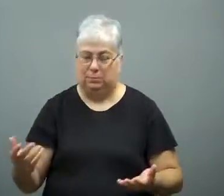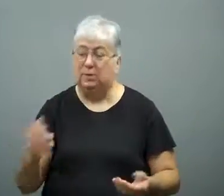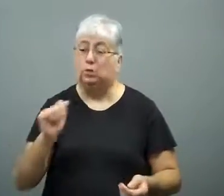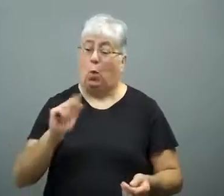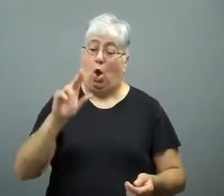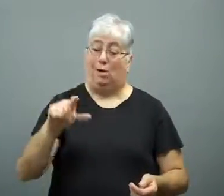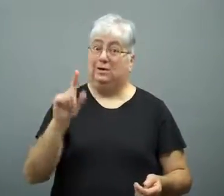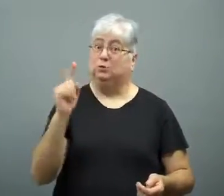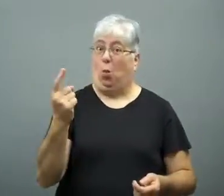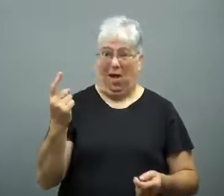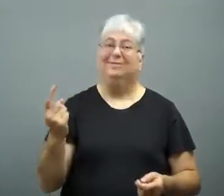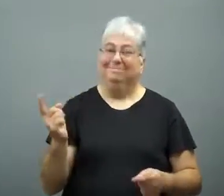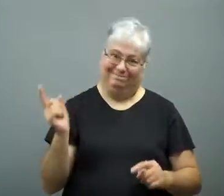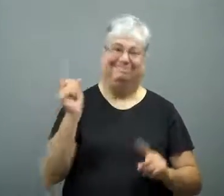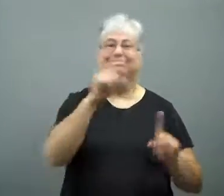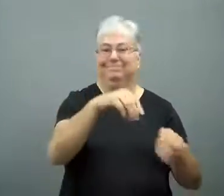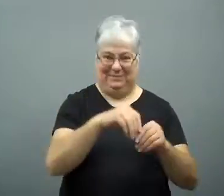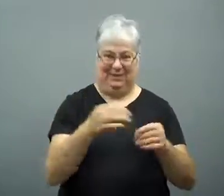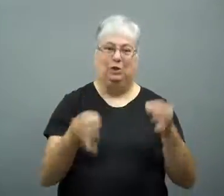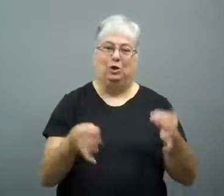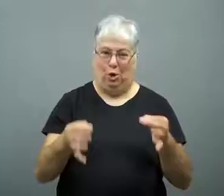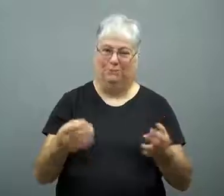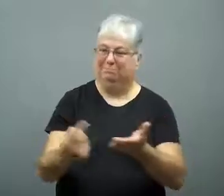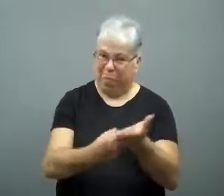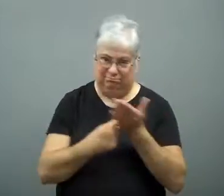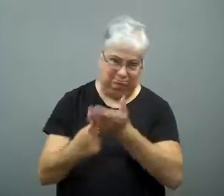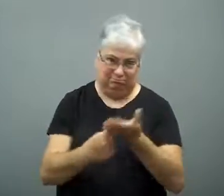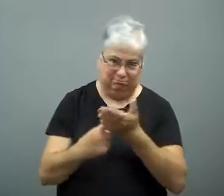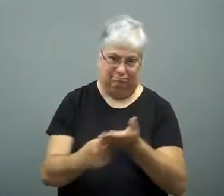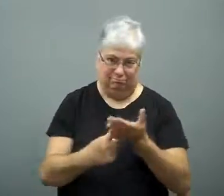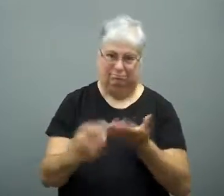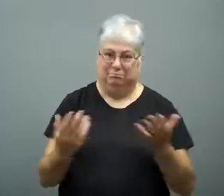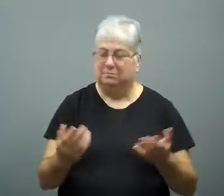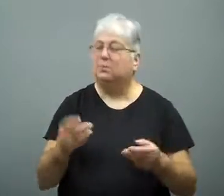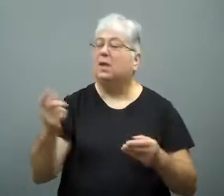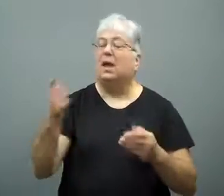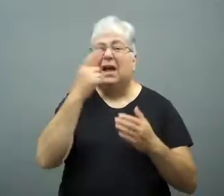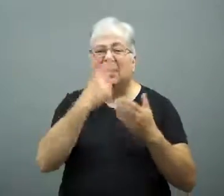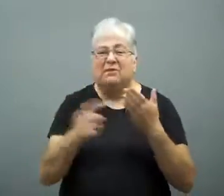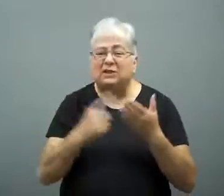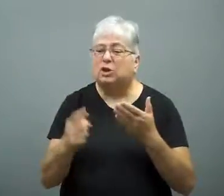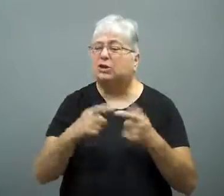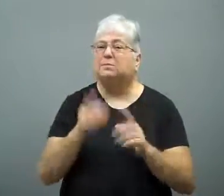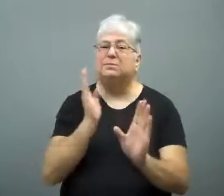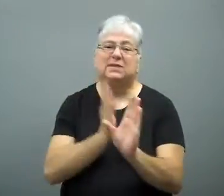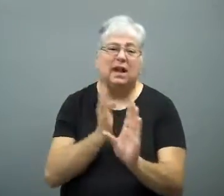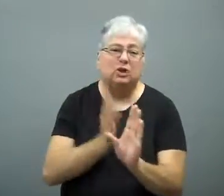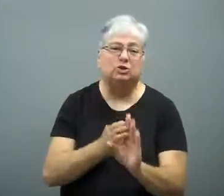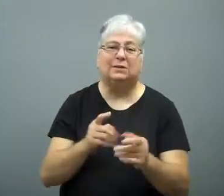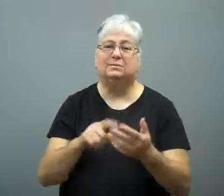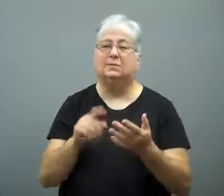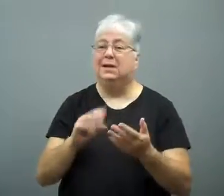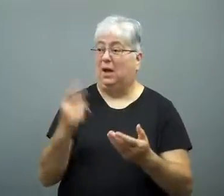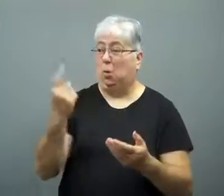There was a court hearing on August 1.